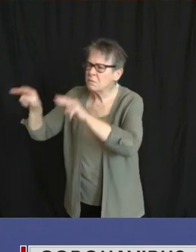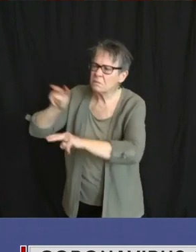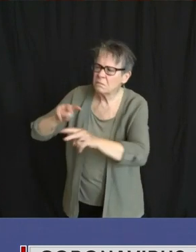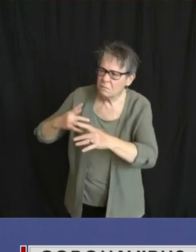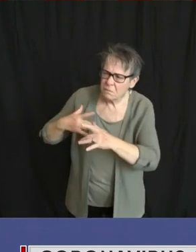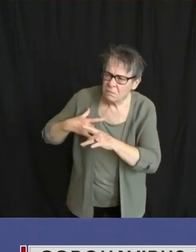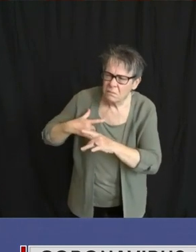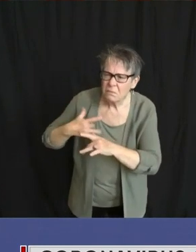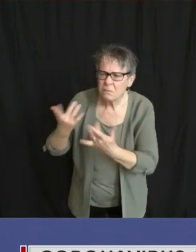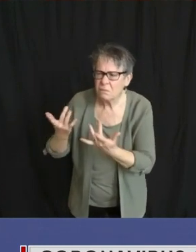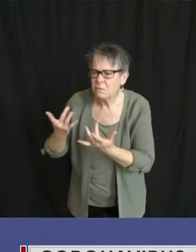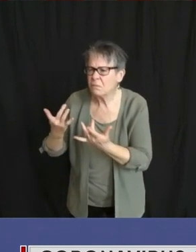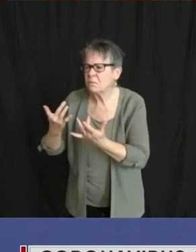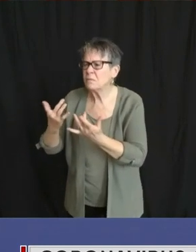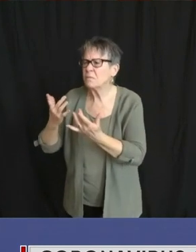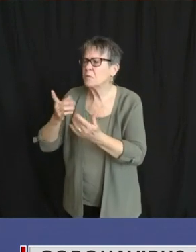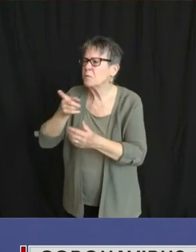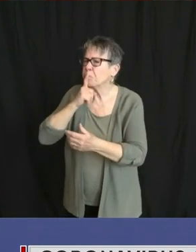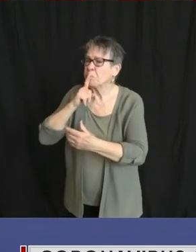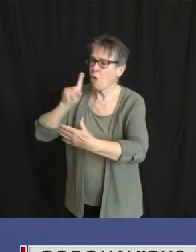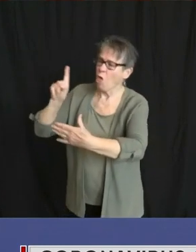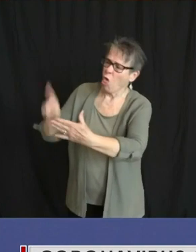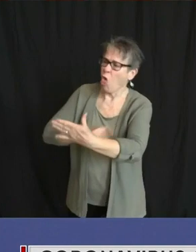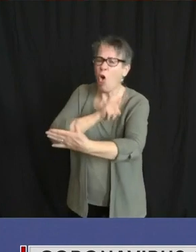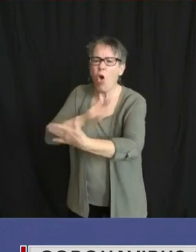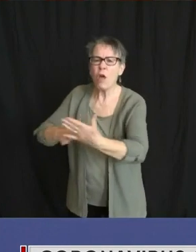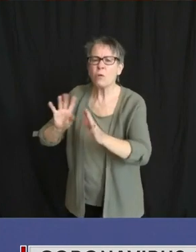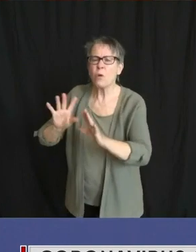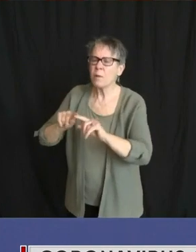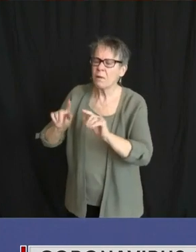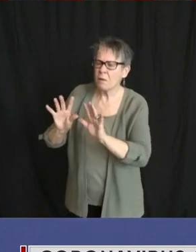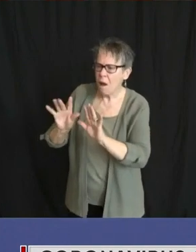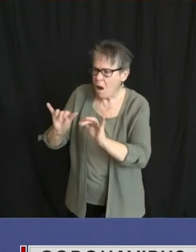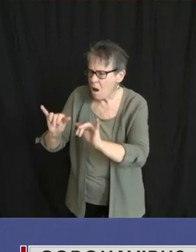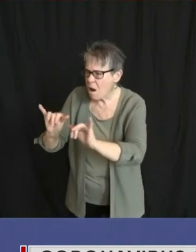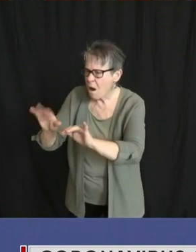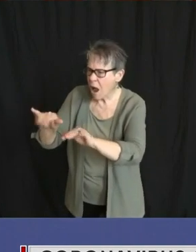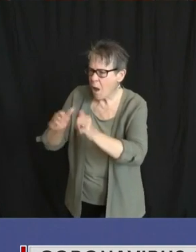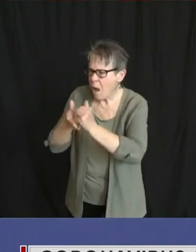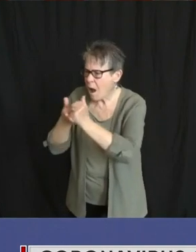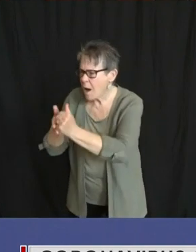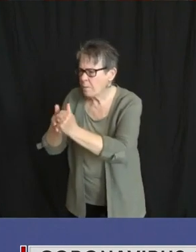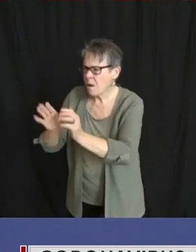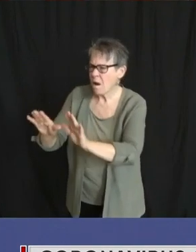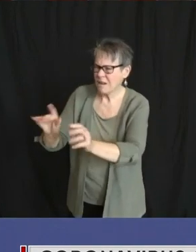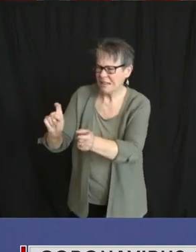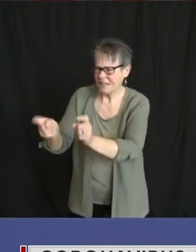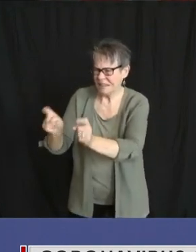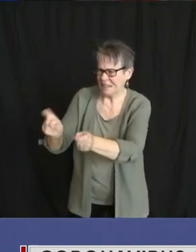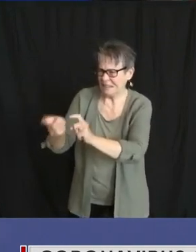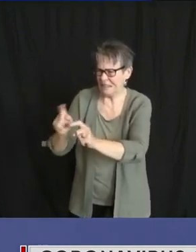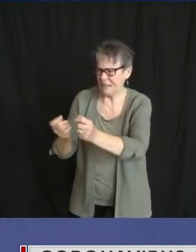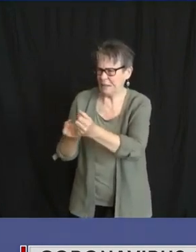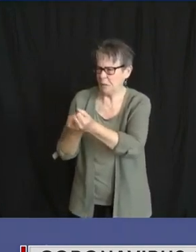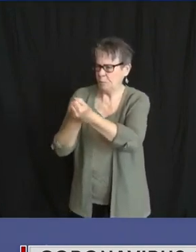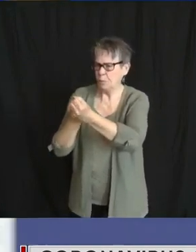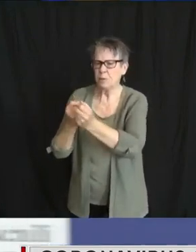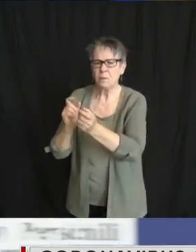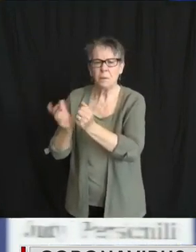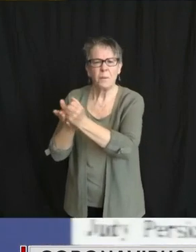IT IS TO HELP OVERSEE THE